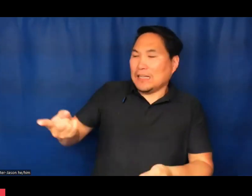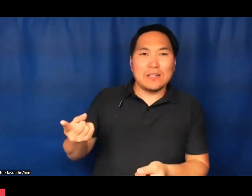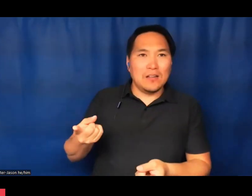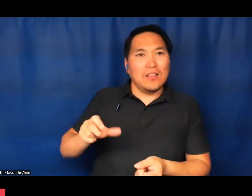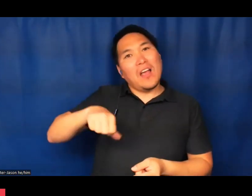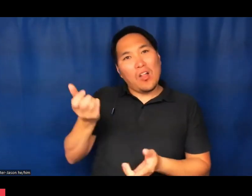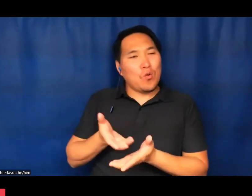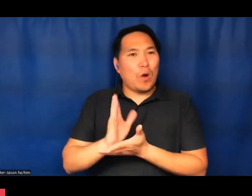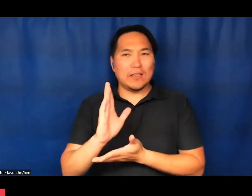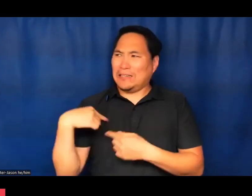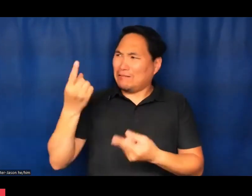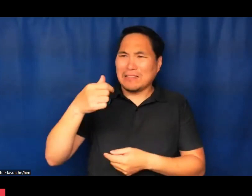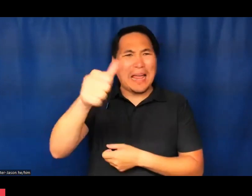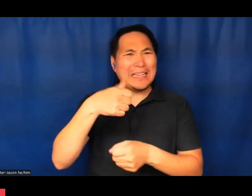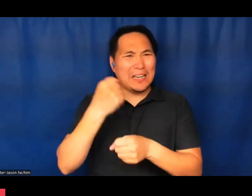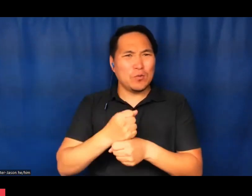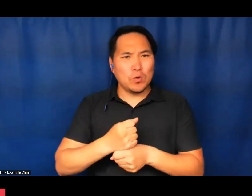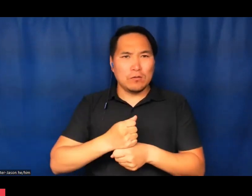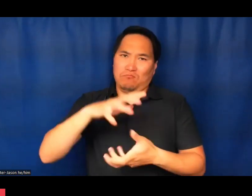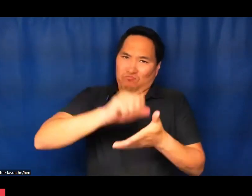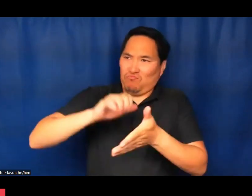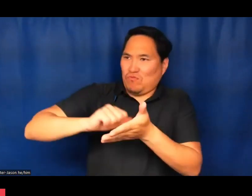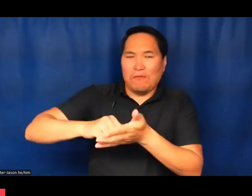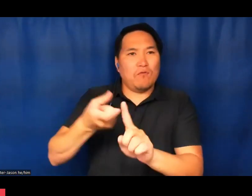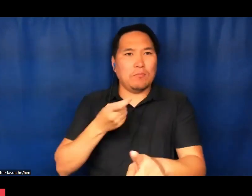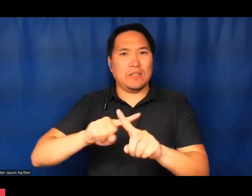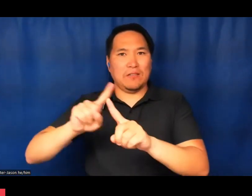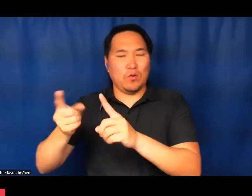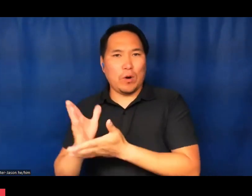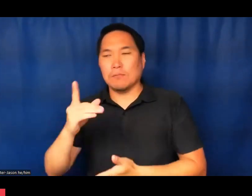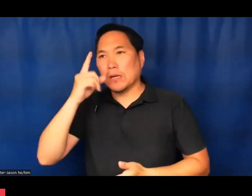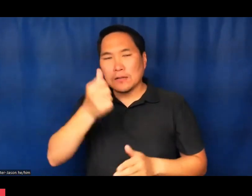in the recent 10 years through the steady stream of devastating Supreme Court decisions.